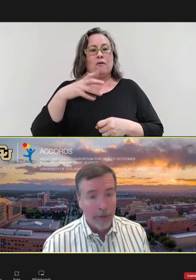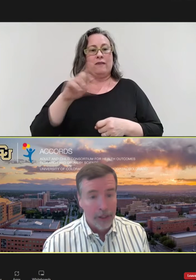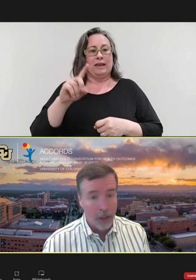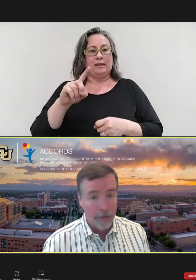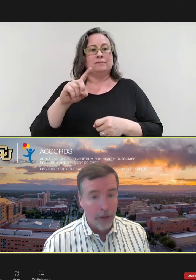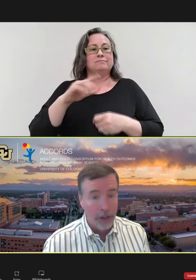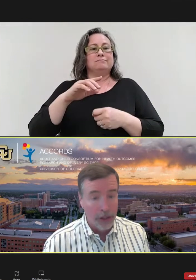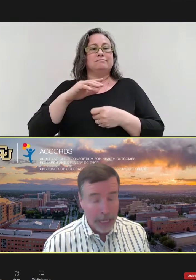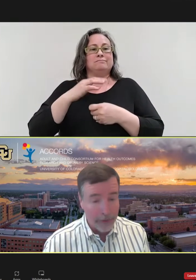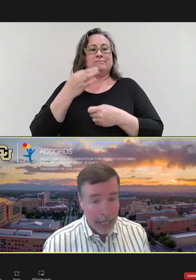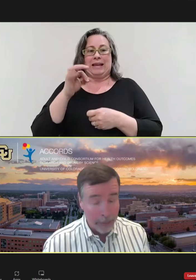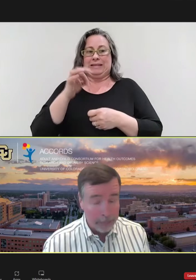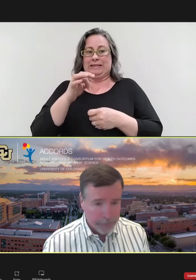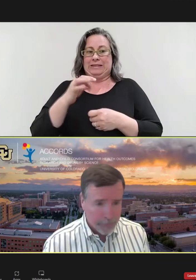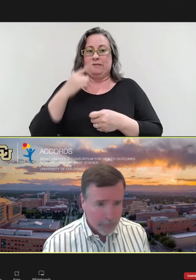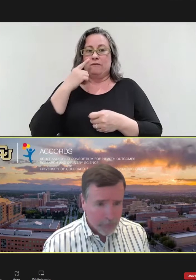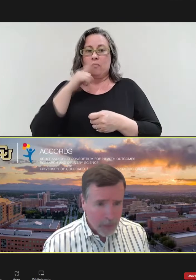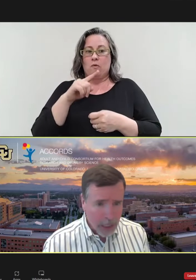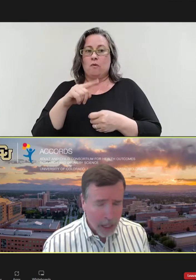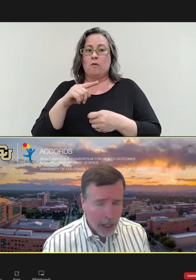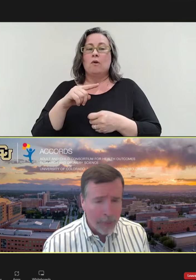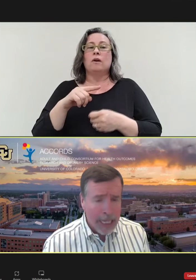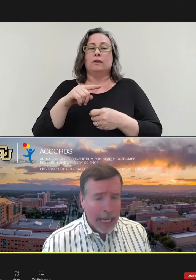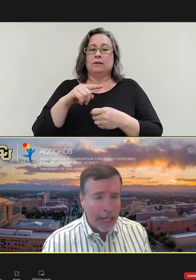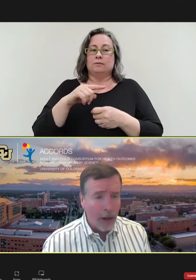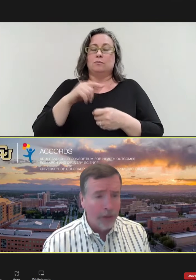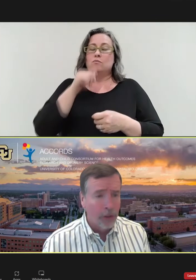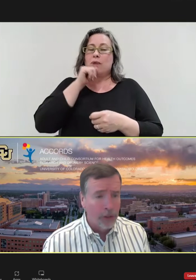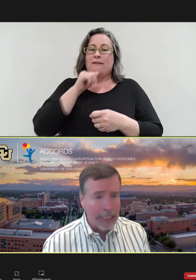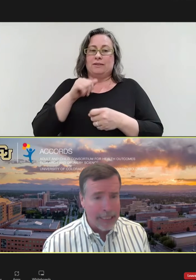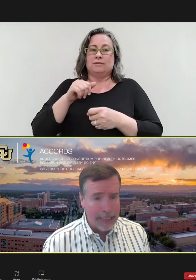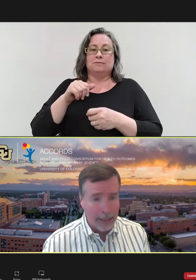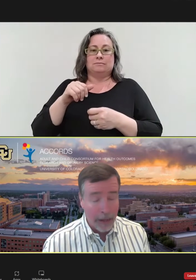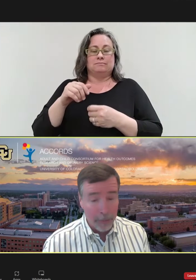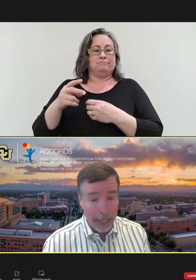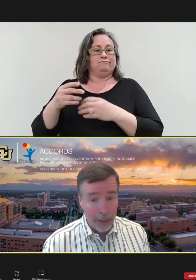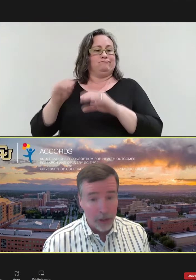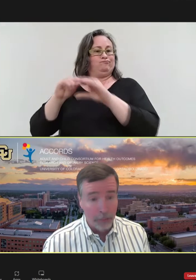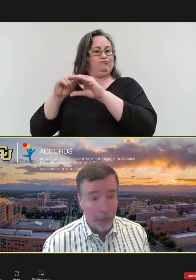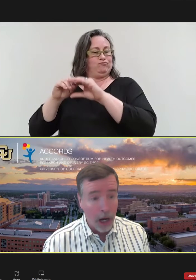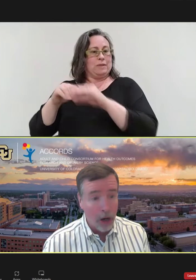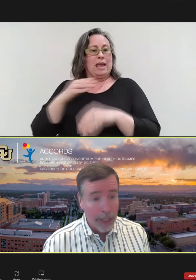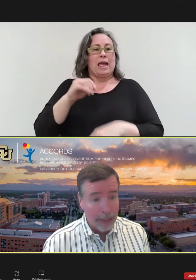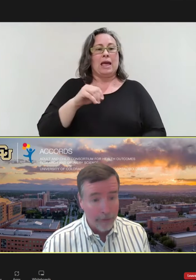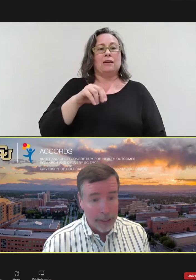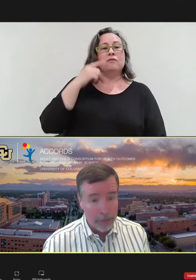this year for Nirsevimab. And also, CDC is allowing bi-directional borrowing of these